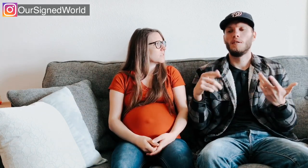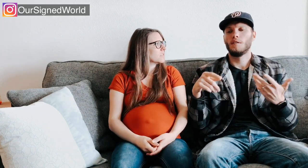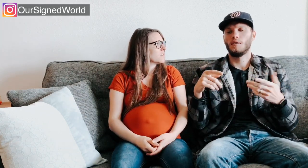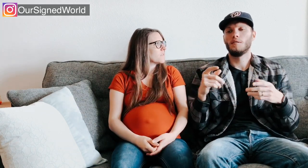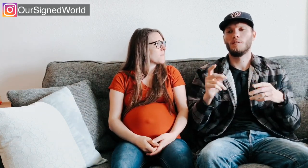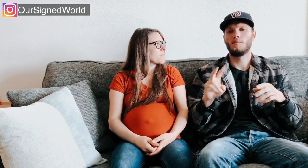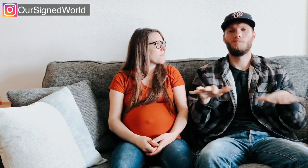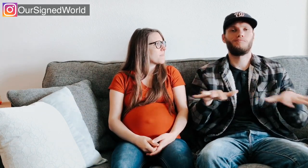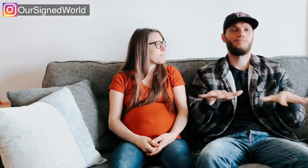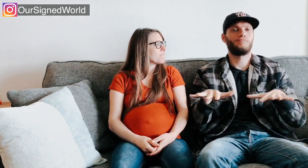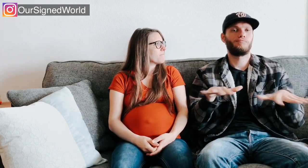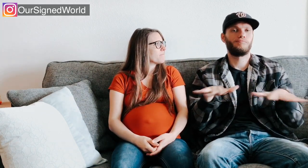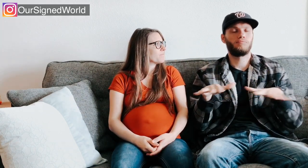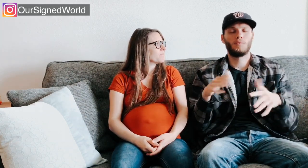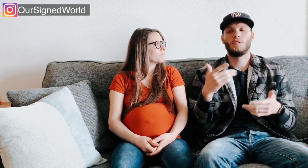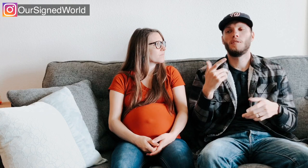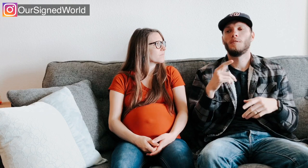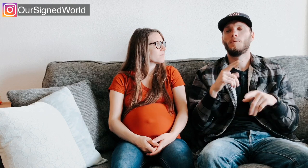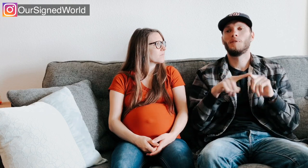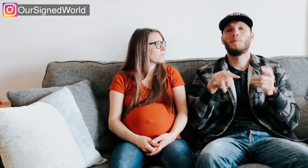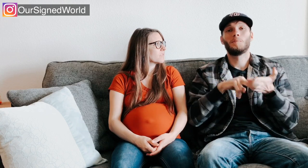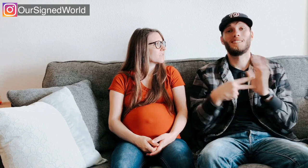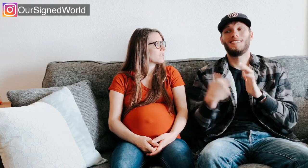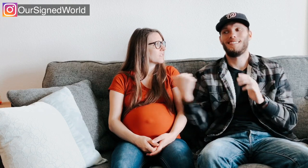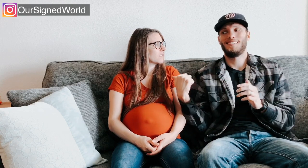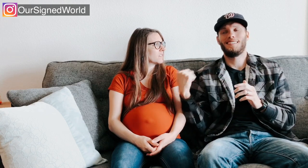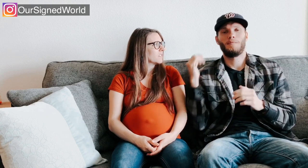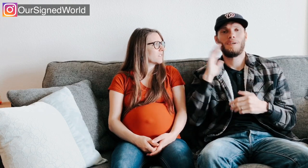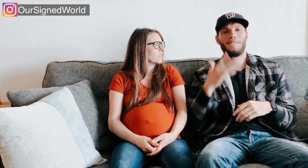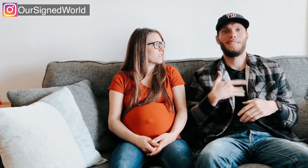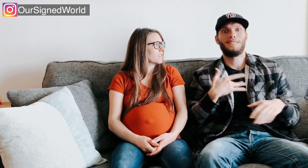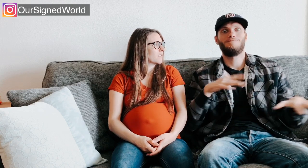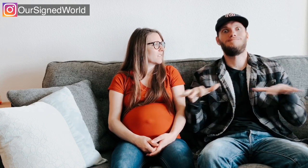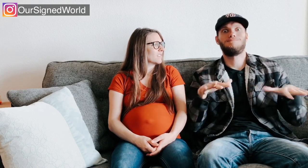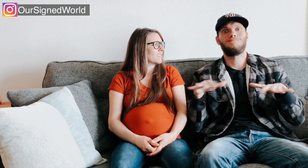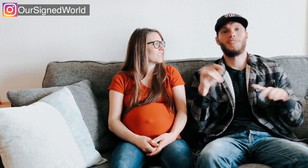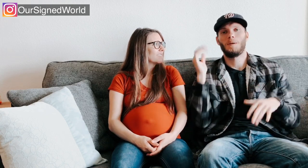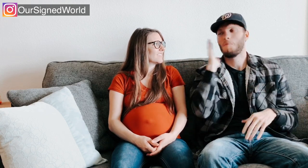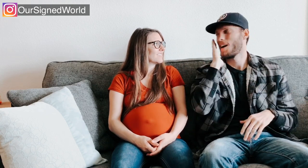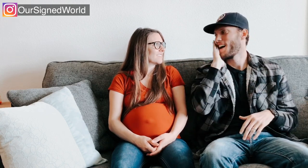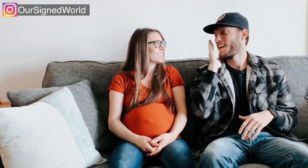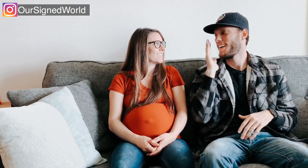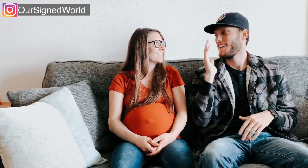But that means Courtney will feel the vibrations as well.